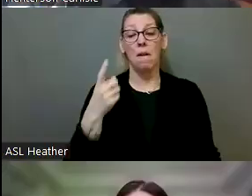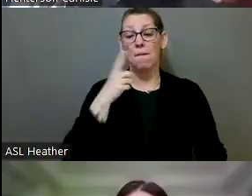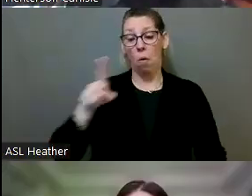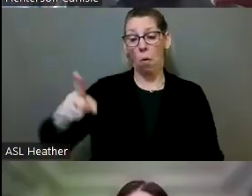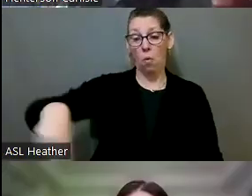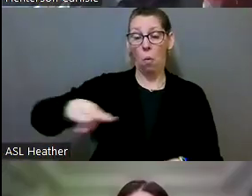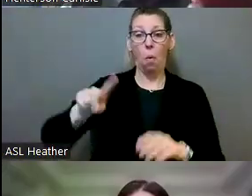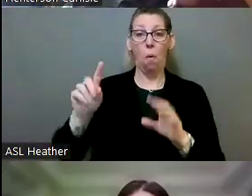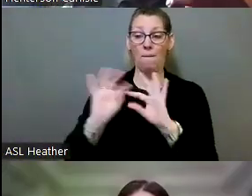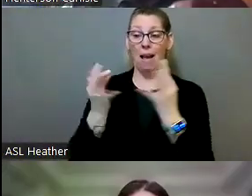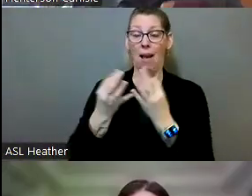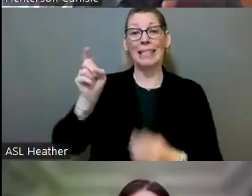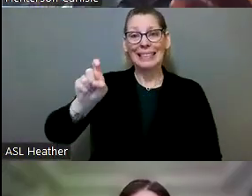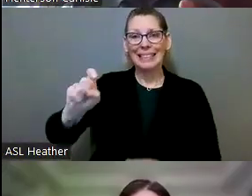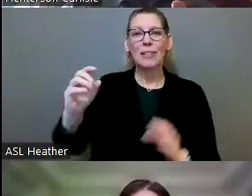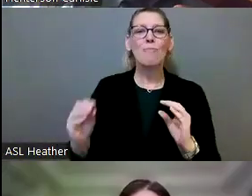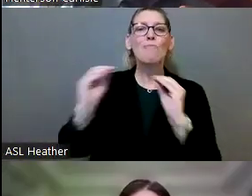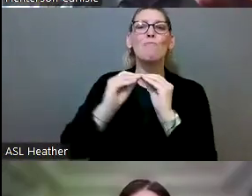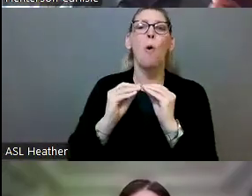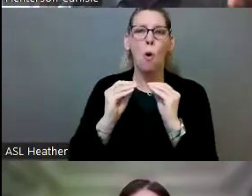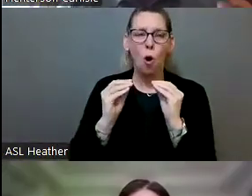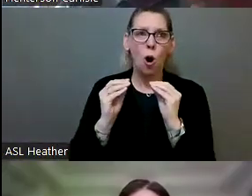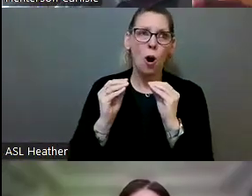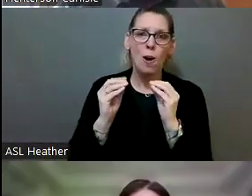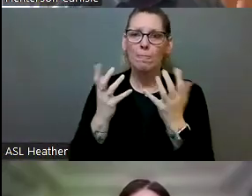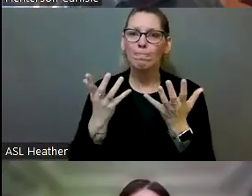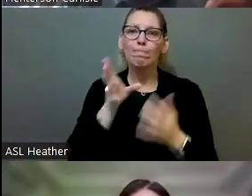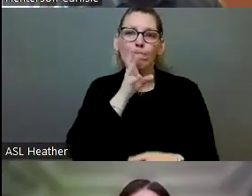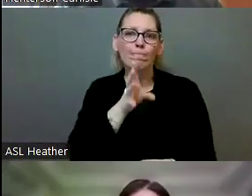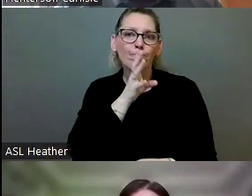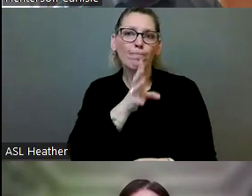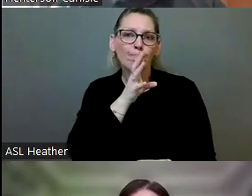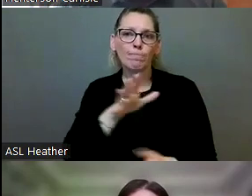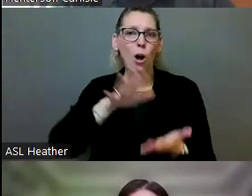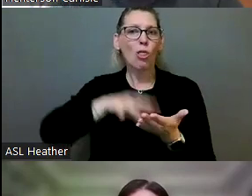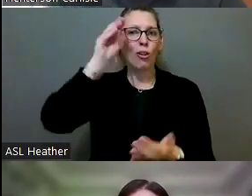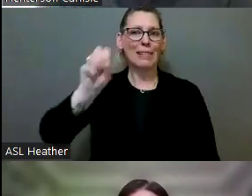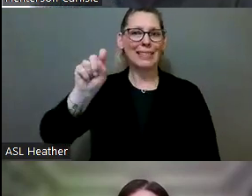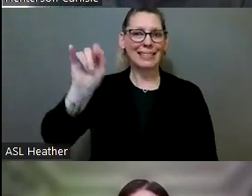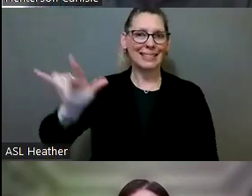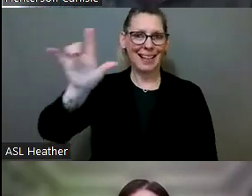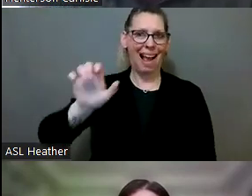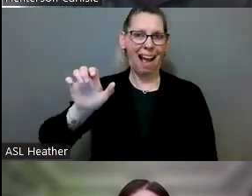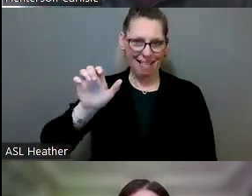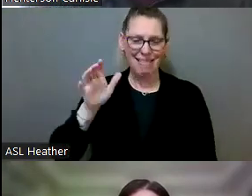that oral more of that, they have that oral learning style. I really think just